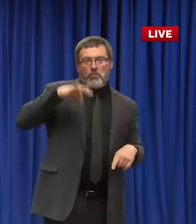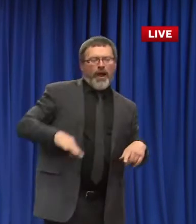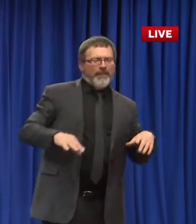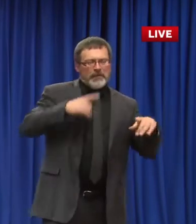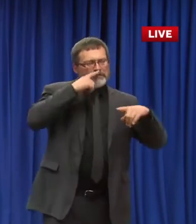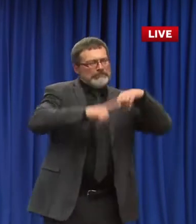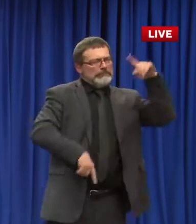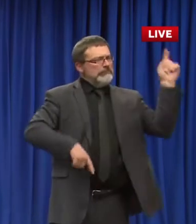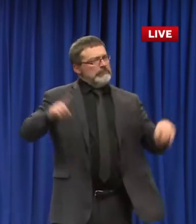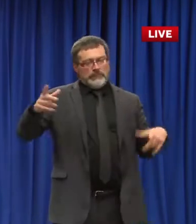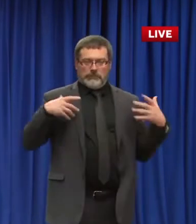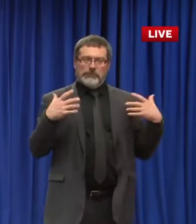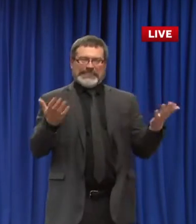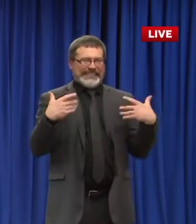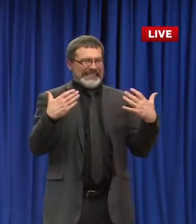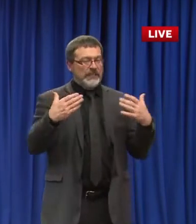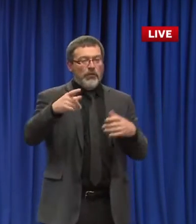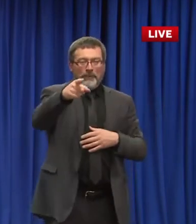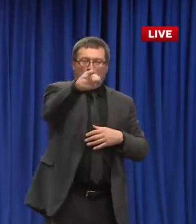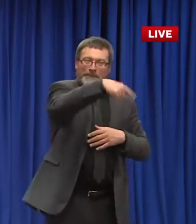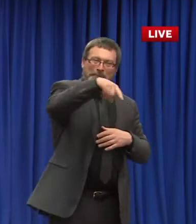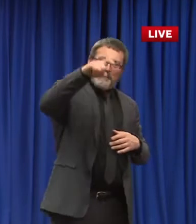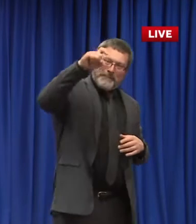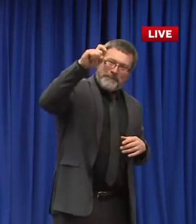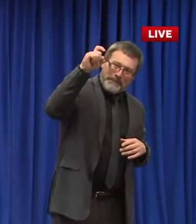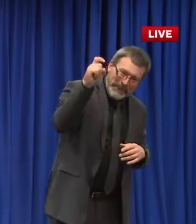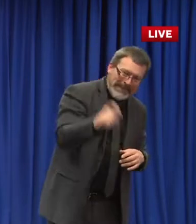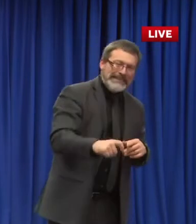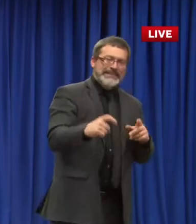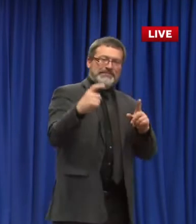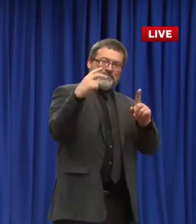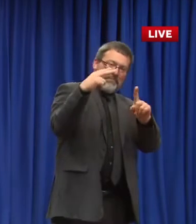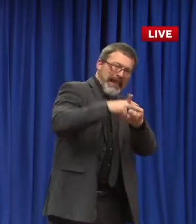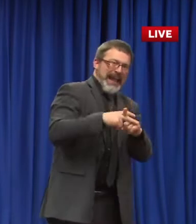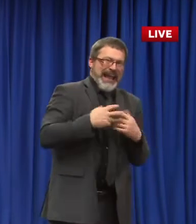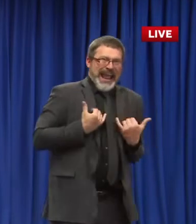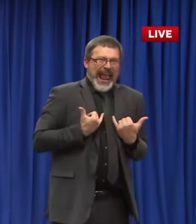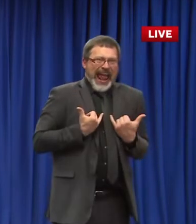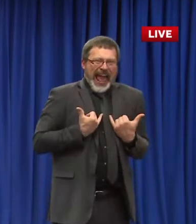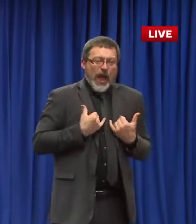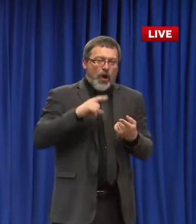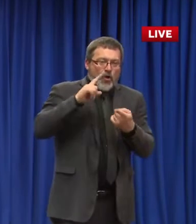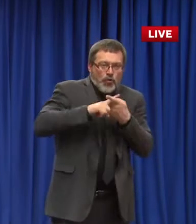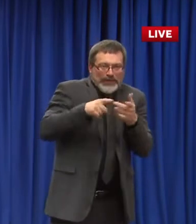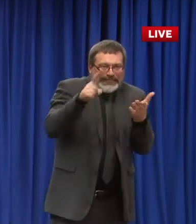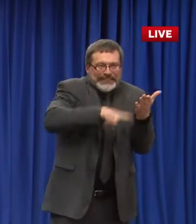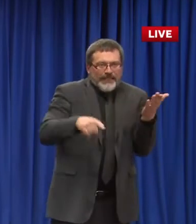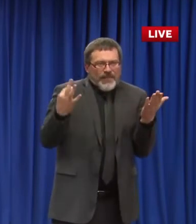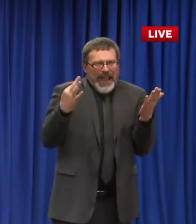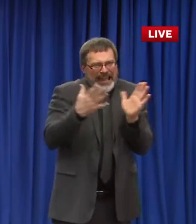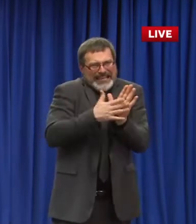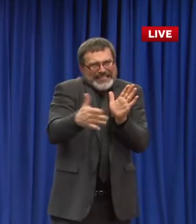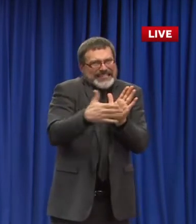I THINK A LOT OF IT HAS BEEN RECEIVED VERY WELL SO THAT GRANT APPLICATION PRE GRANT APPLICATION IS STILL AVAILABLE UNTIL FRIDAY, MAY 29TH.